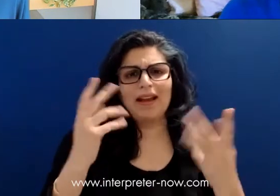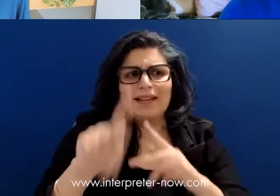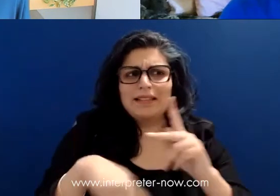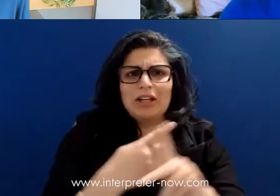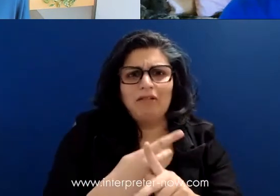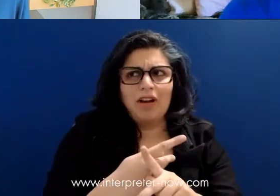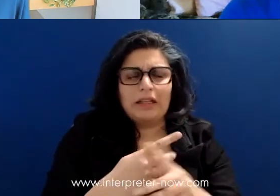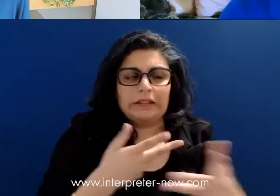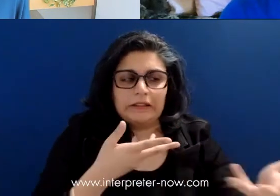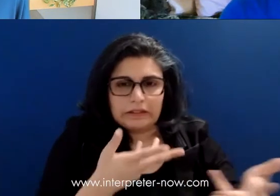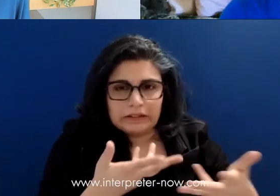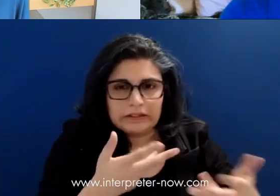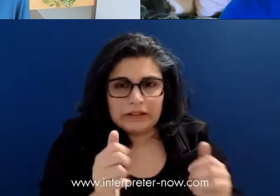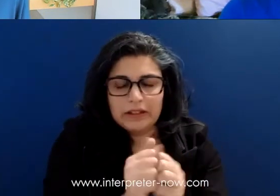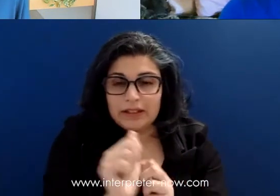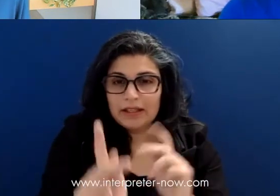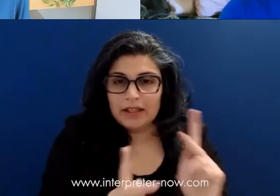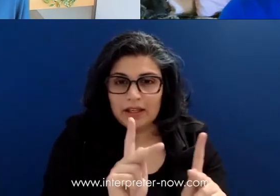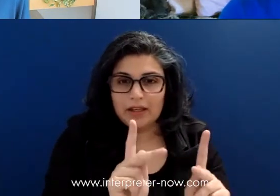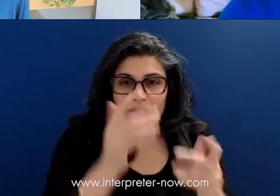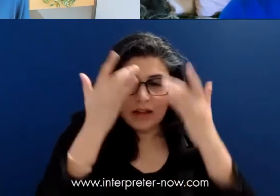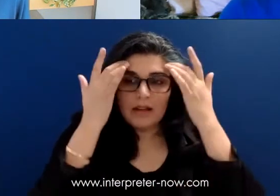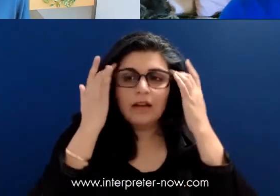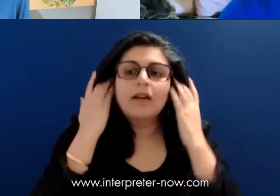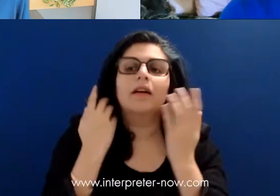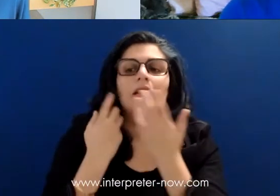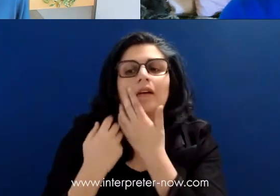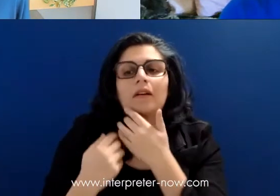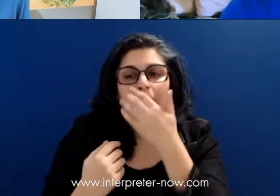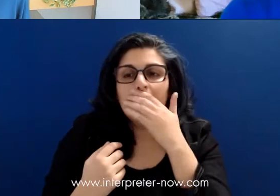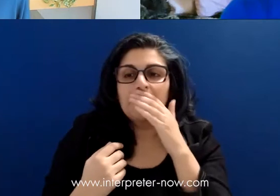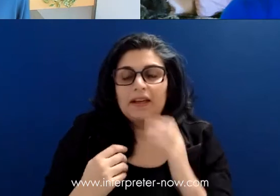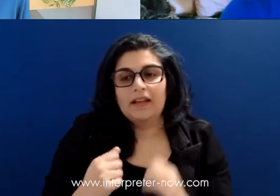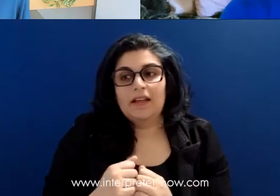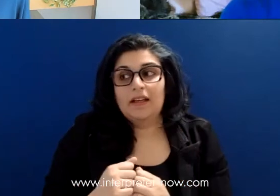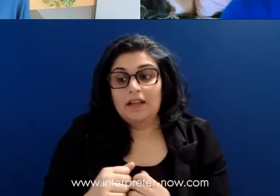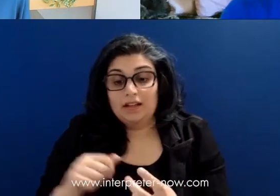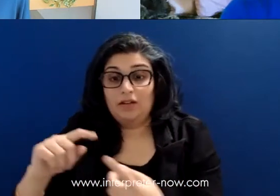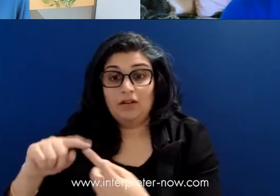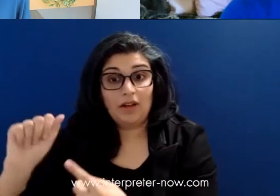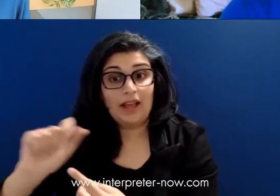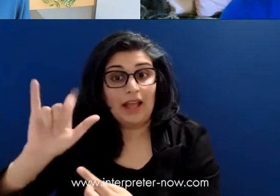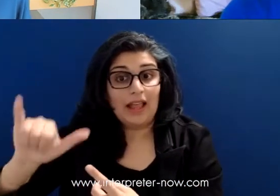including having the experiences of allyship and empathy that were much needed in various